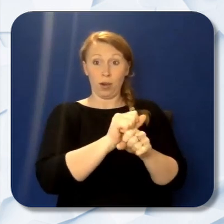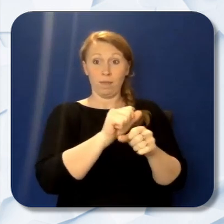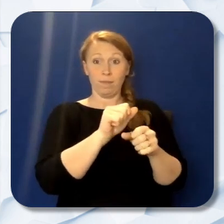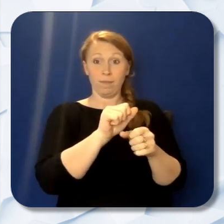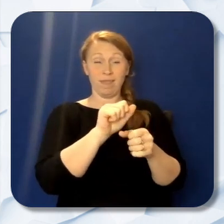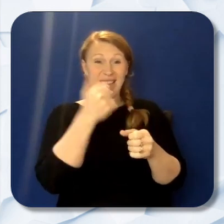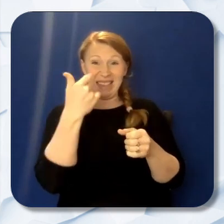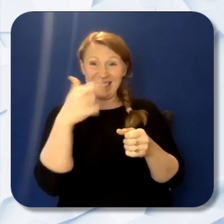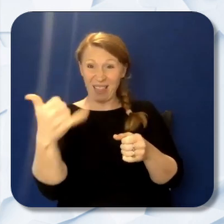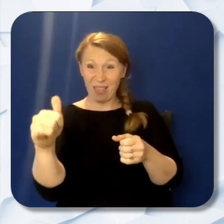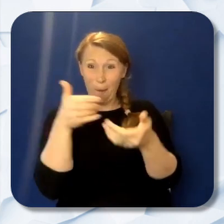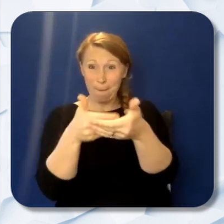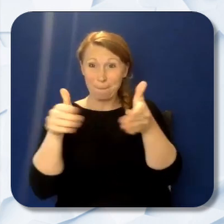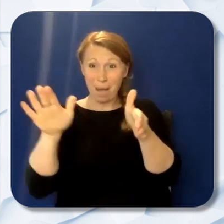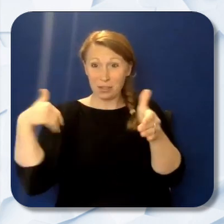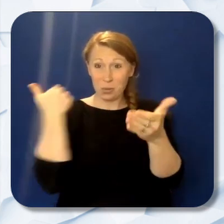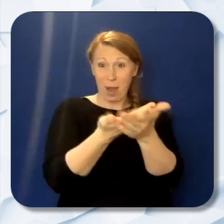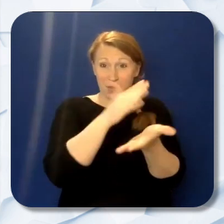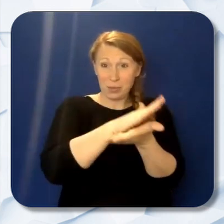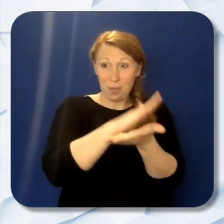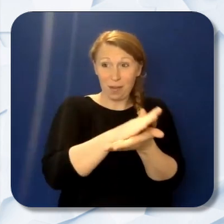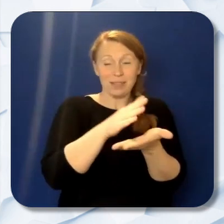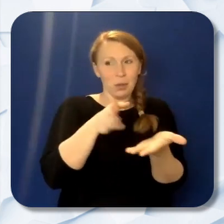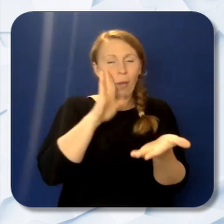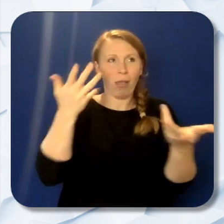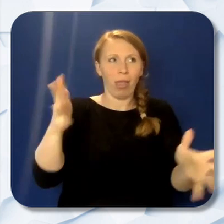at your schools. This will be very familiar to you. The steps are pretty much the same,